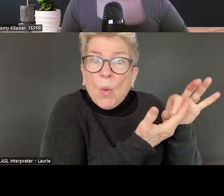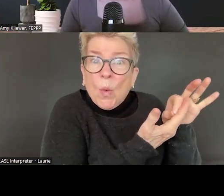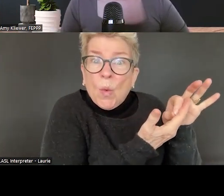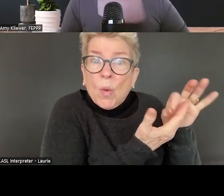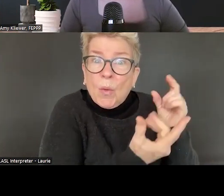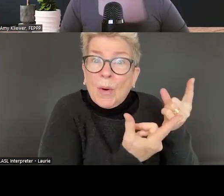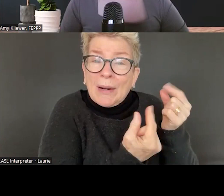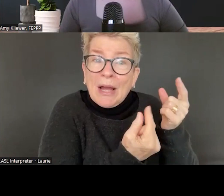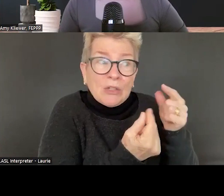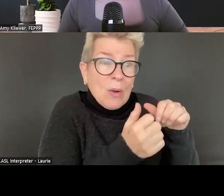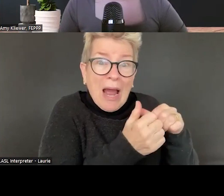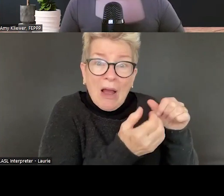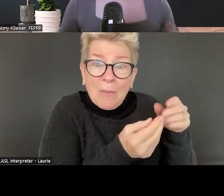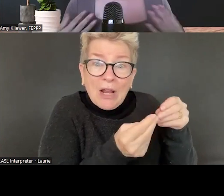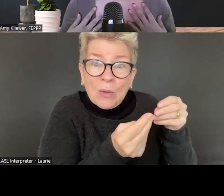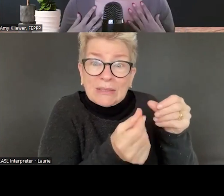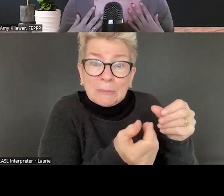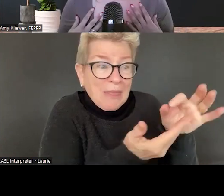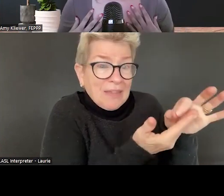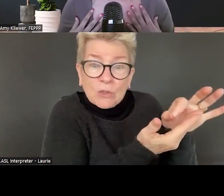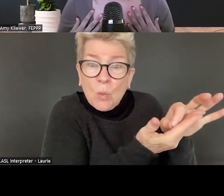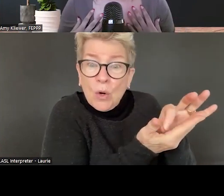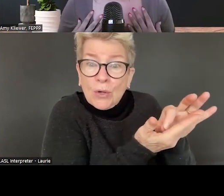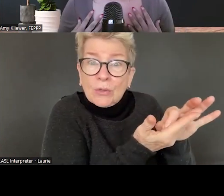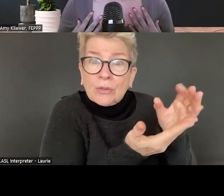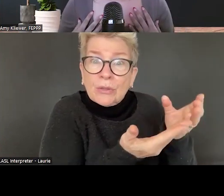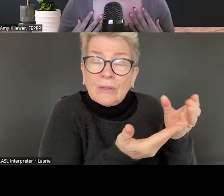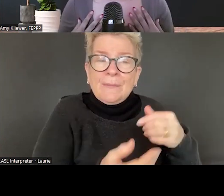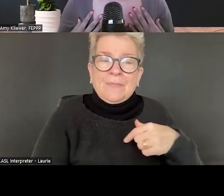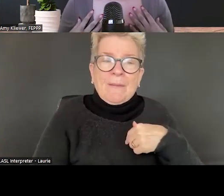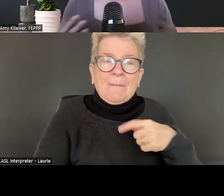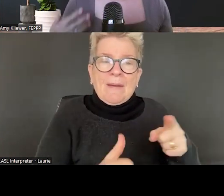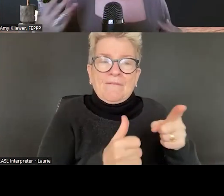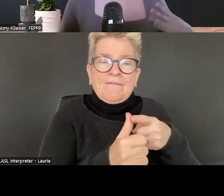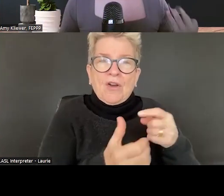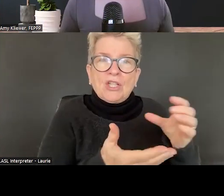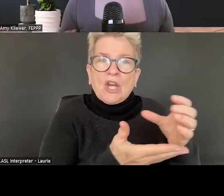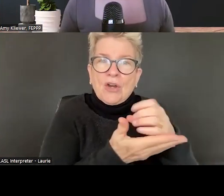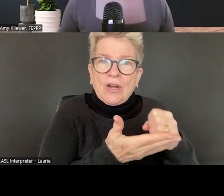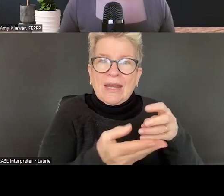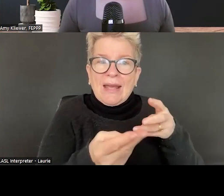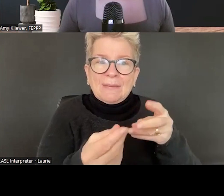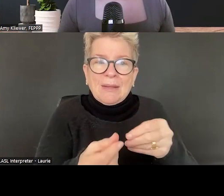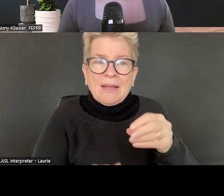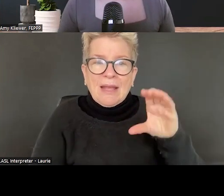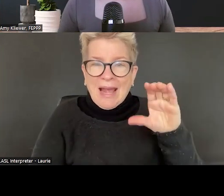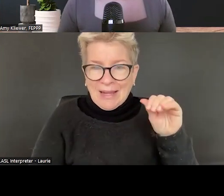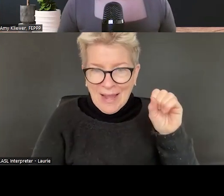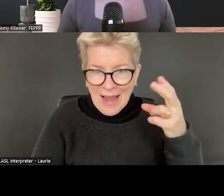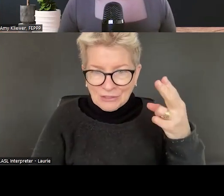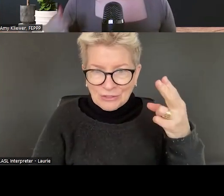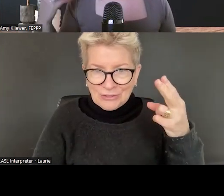Quarters on? So for my first earning and spending experience, cash was involved. And as